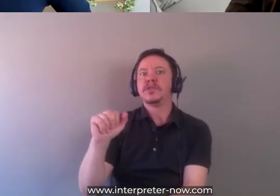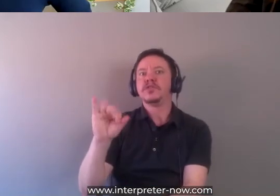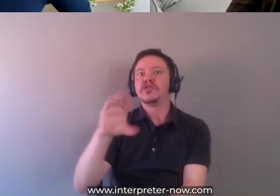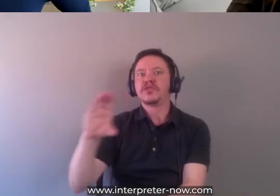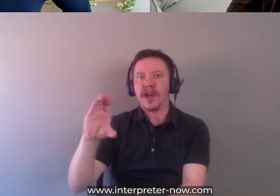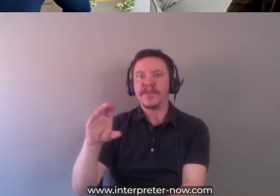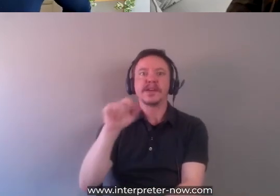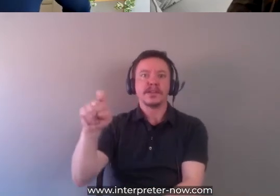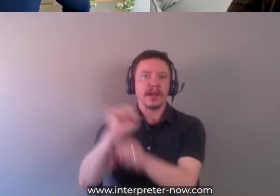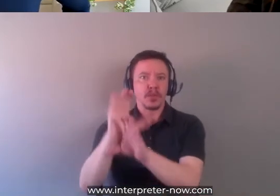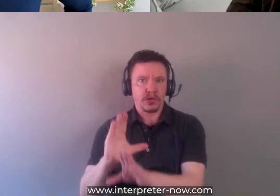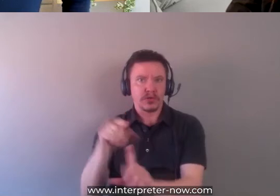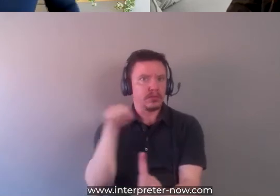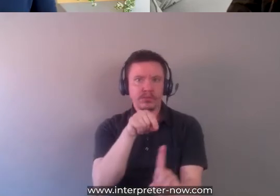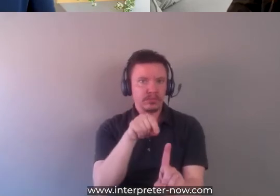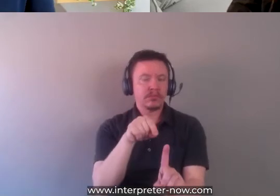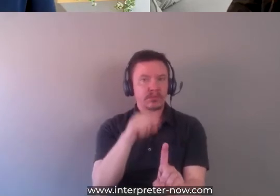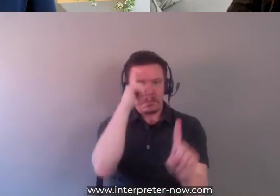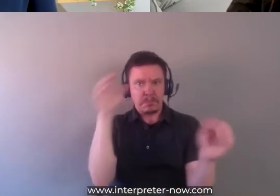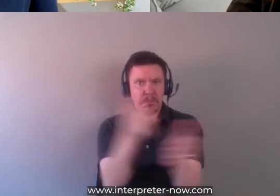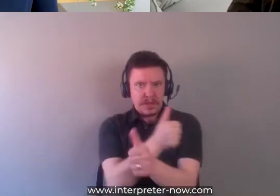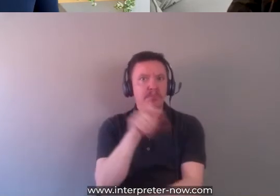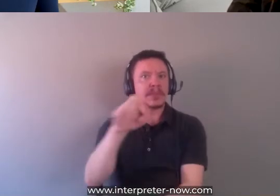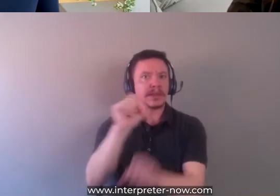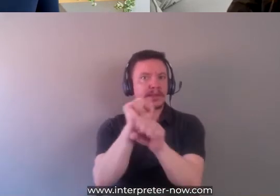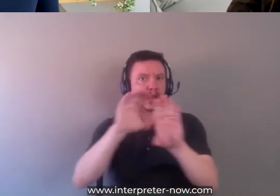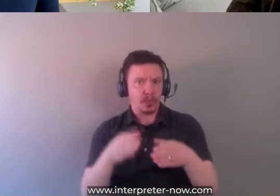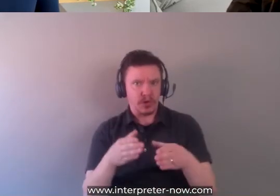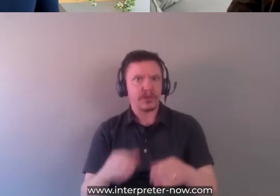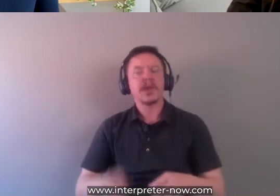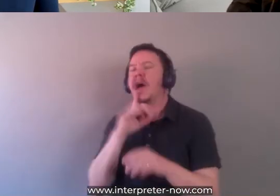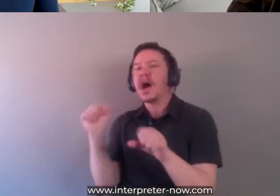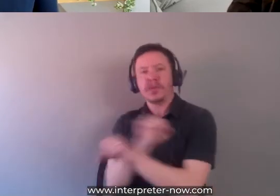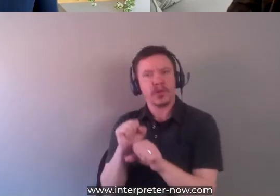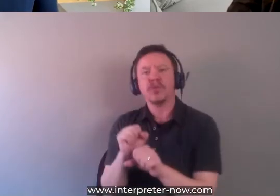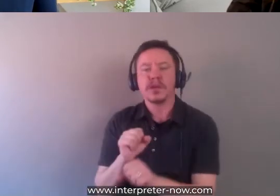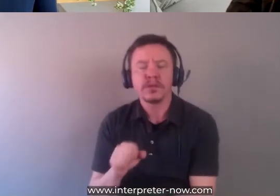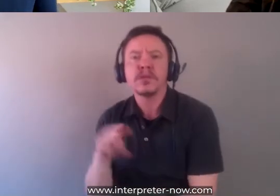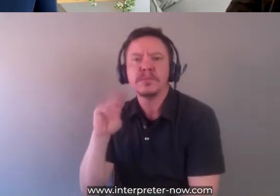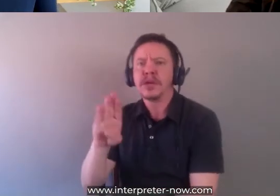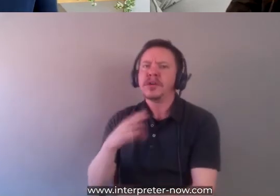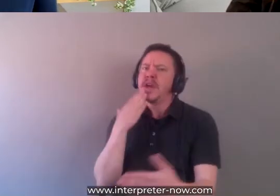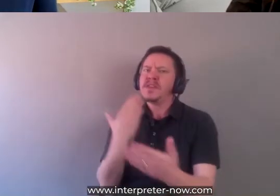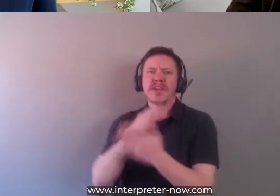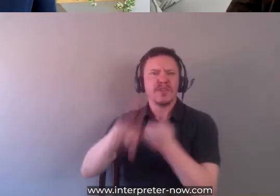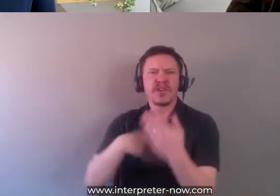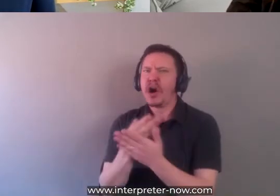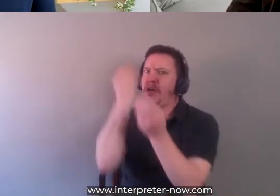Absolutely. Thank you for all of this. Thank you for the work you do, and the